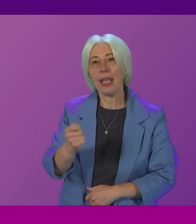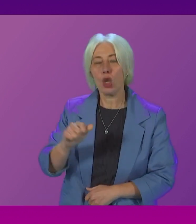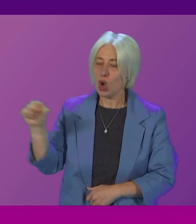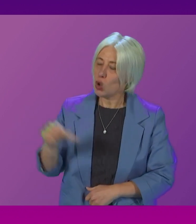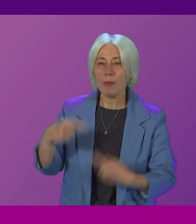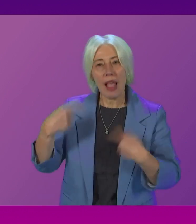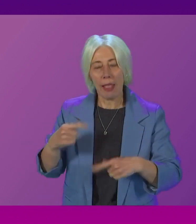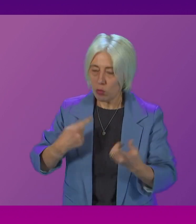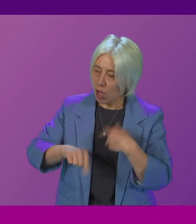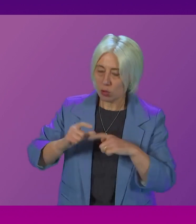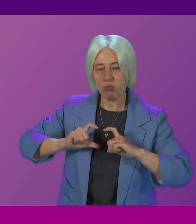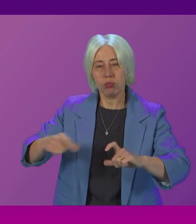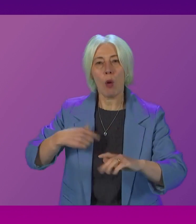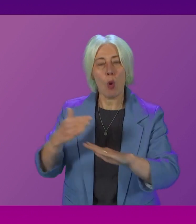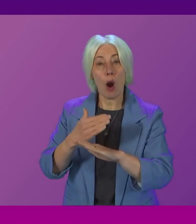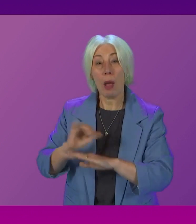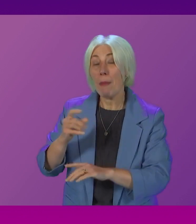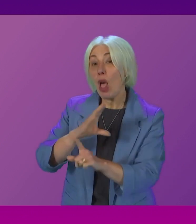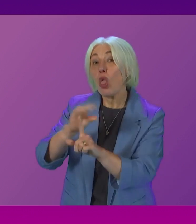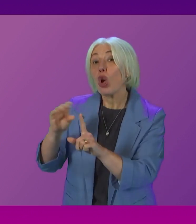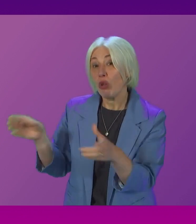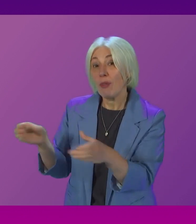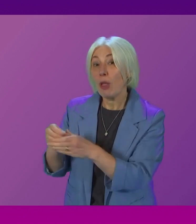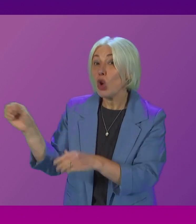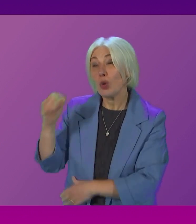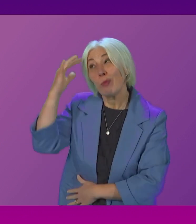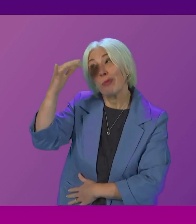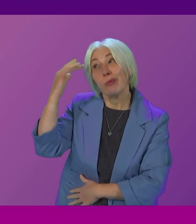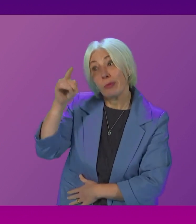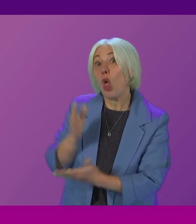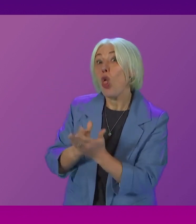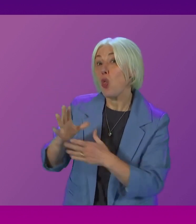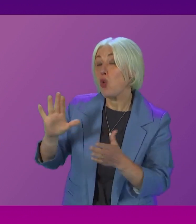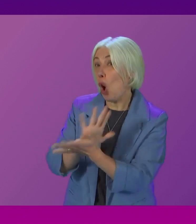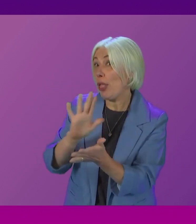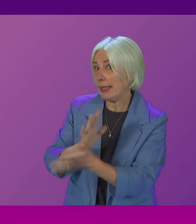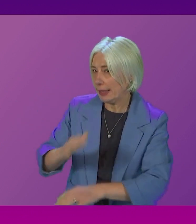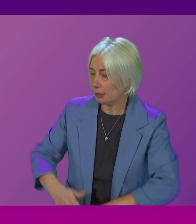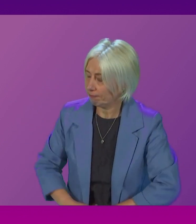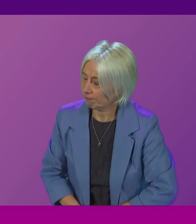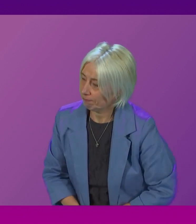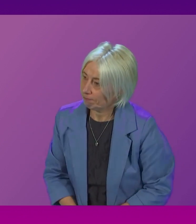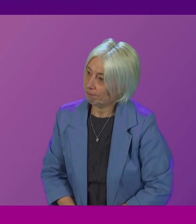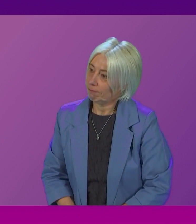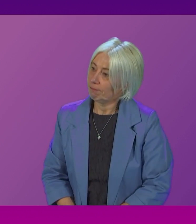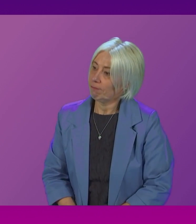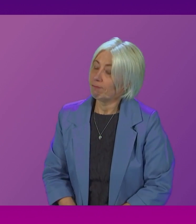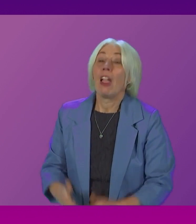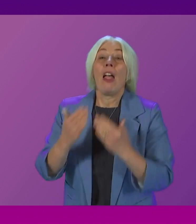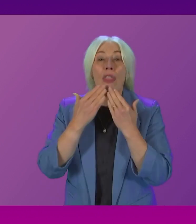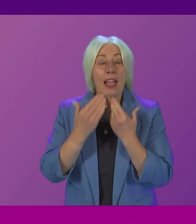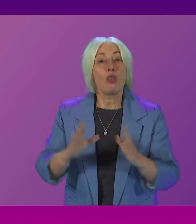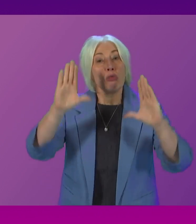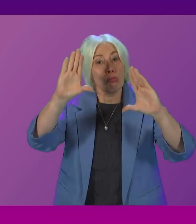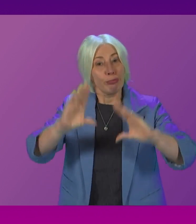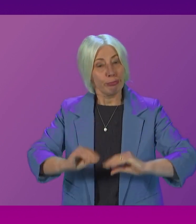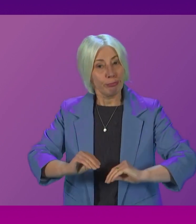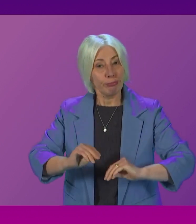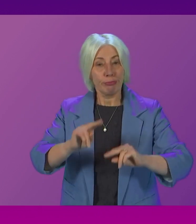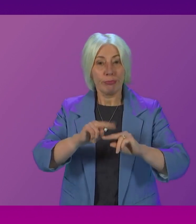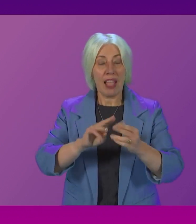work properly. Perhaps the Conservative Party might want to reflect on that over the recess.